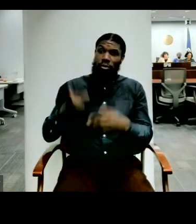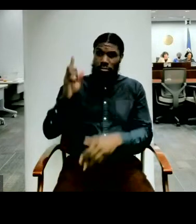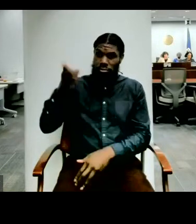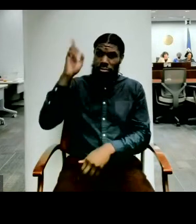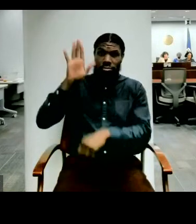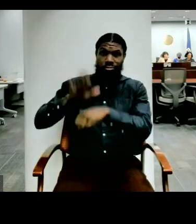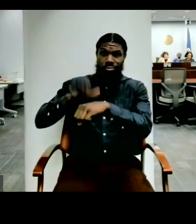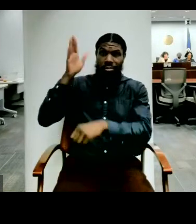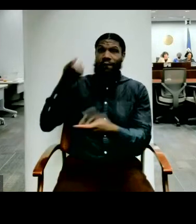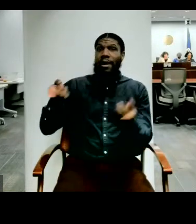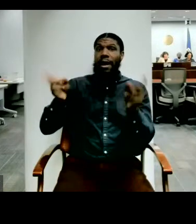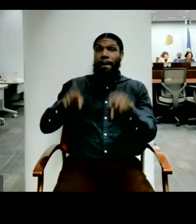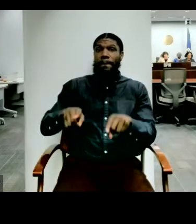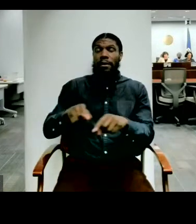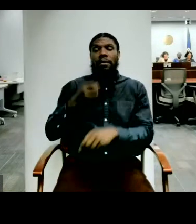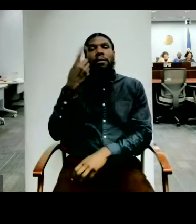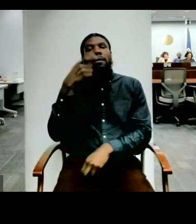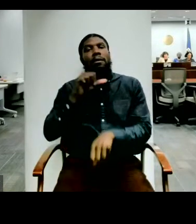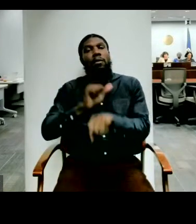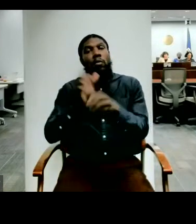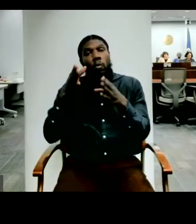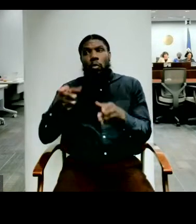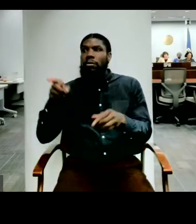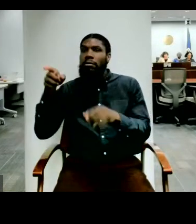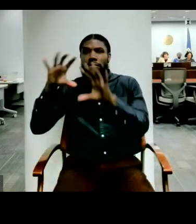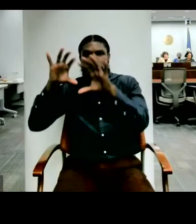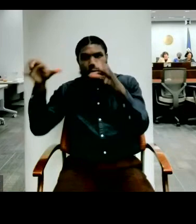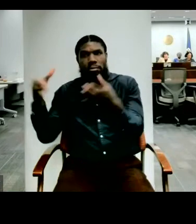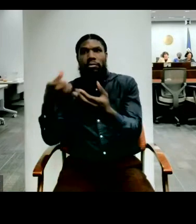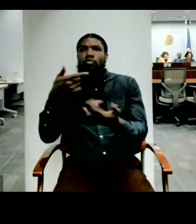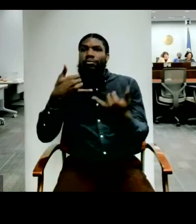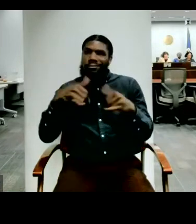Employers who continue to employ individuals who